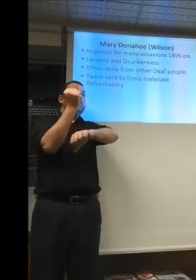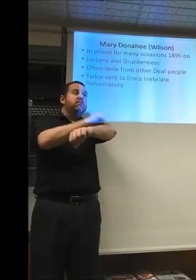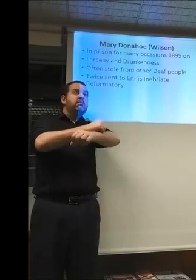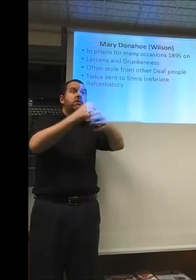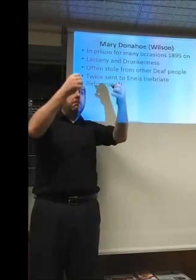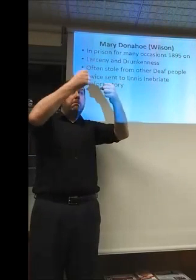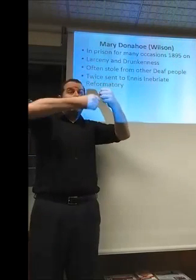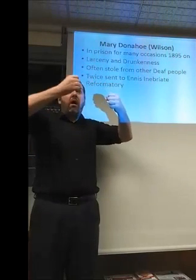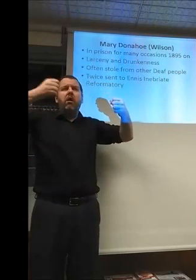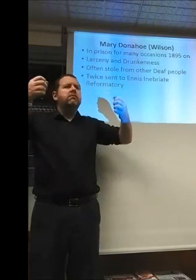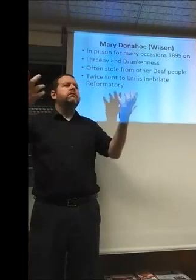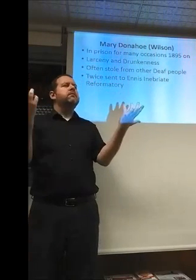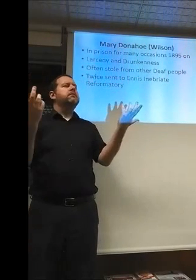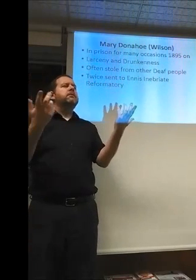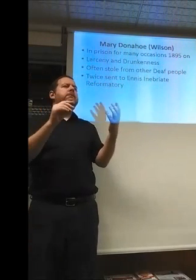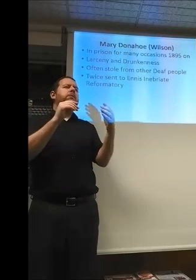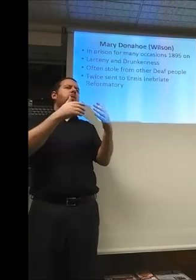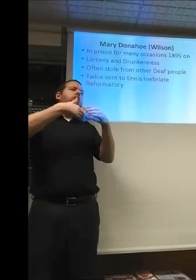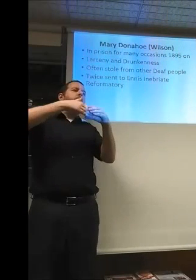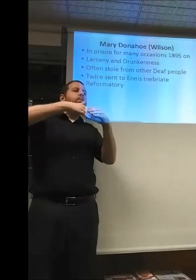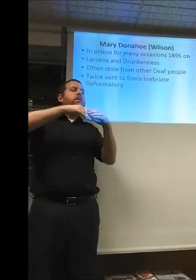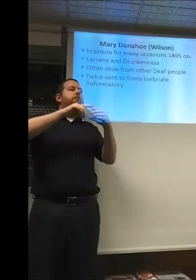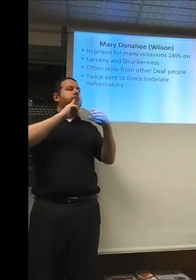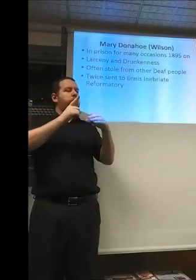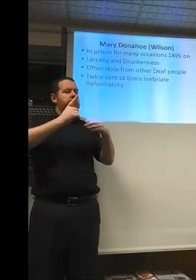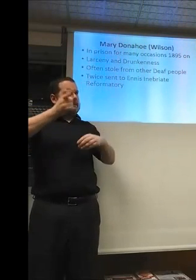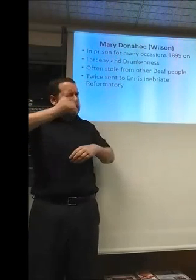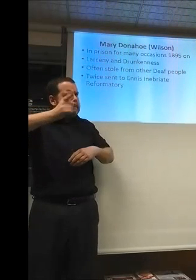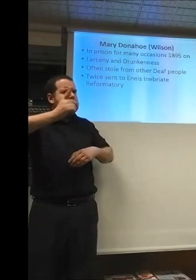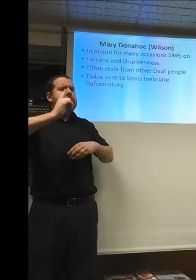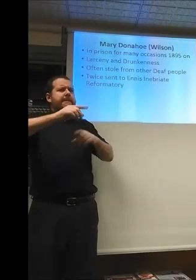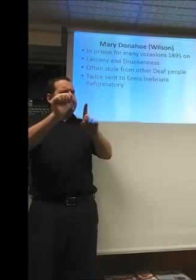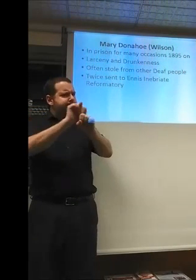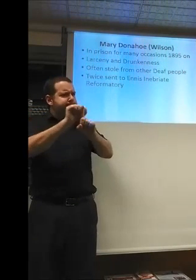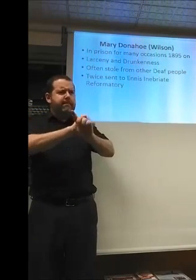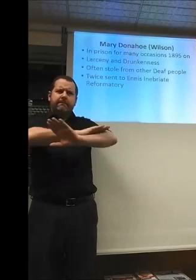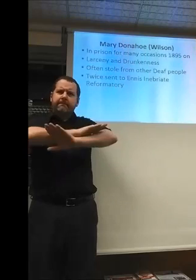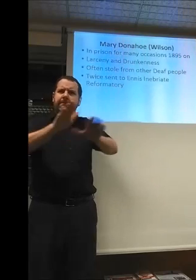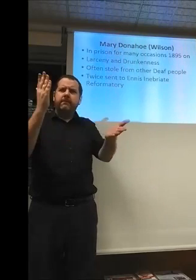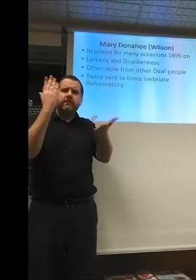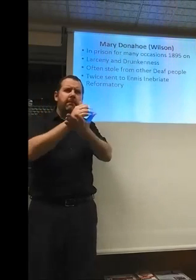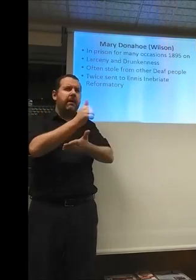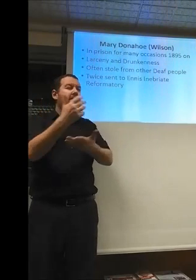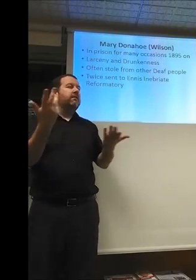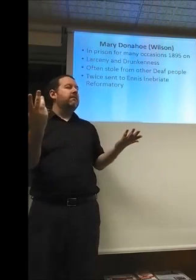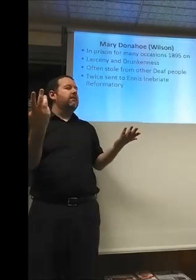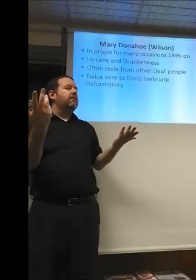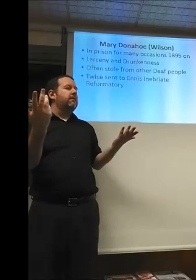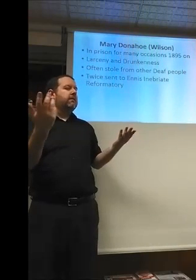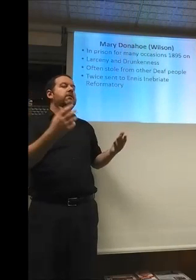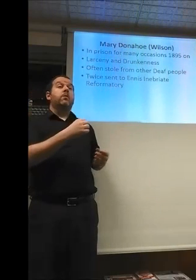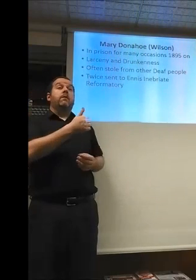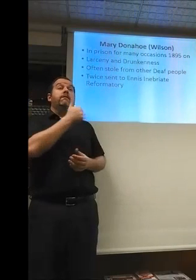This is very difficult to read, but basically, Maria’s mother..